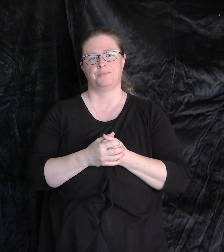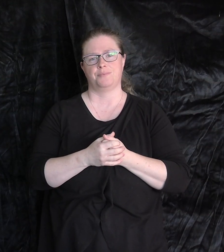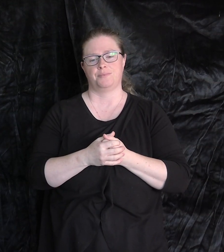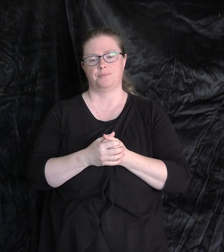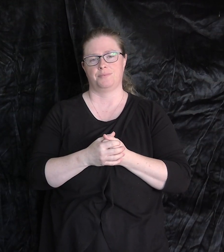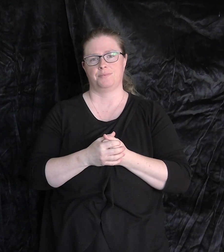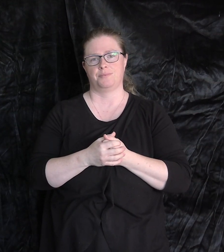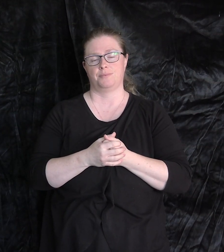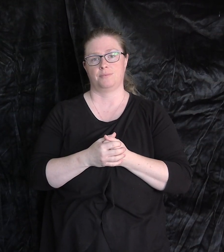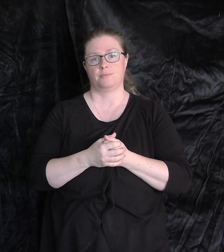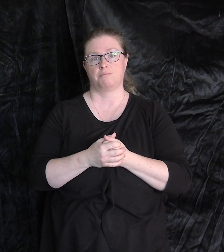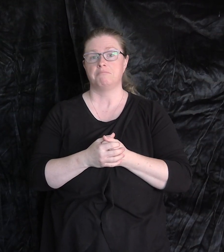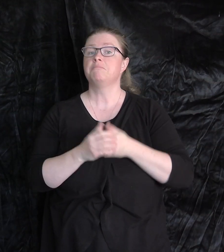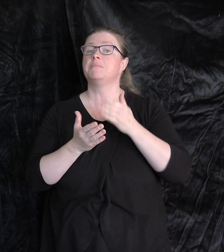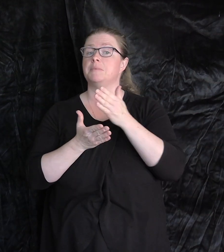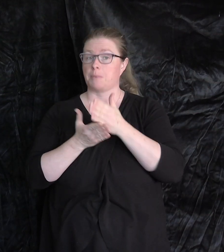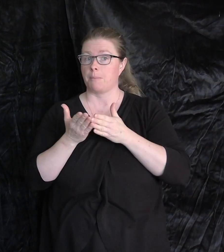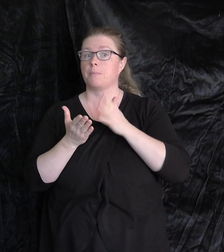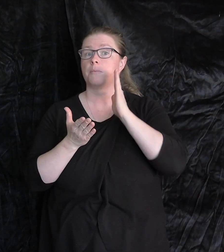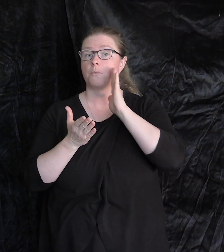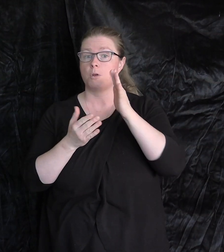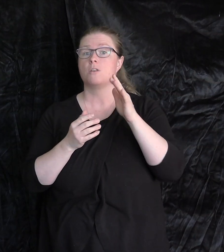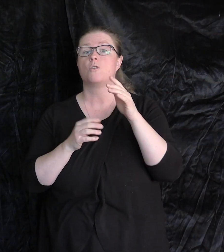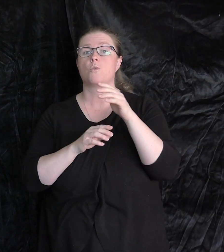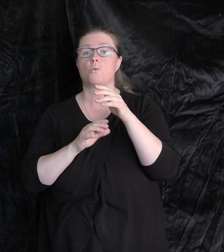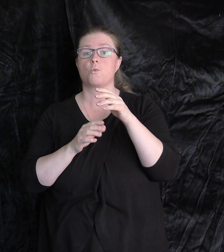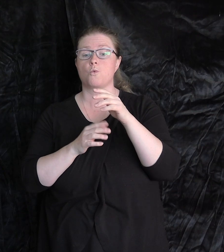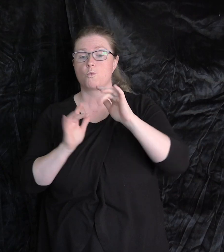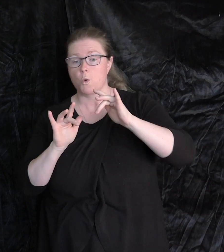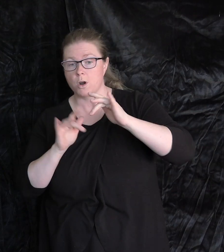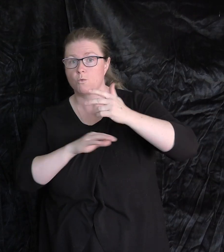a selection of recordings will also be included in an inter-sensory exhibition